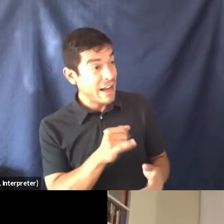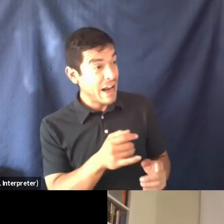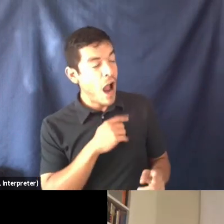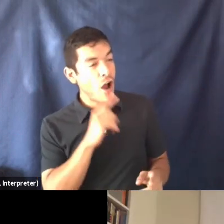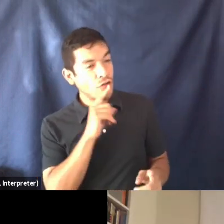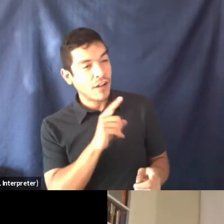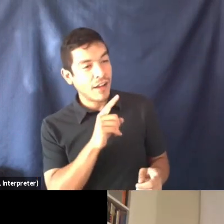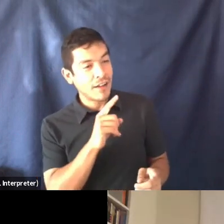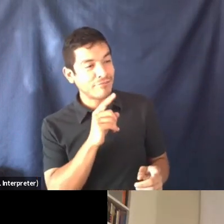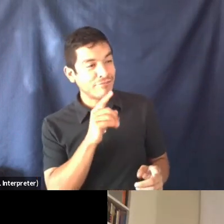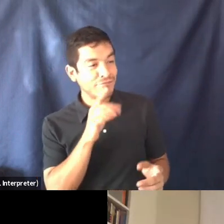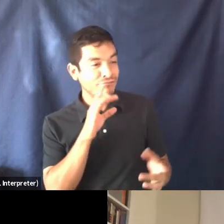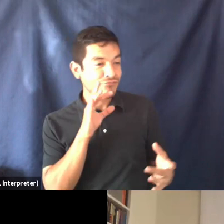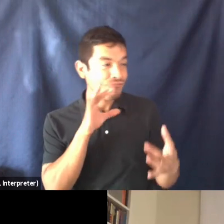that felt a little, itinerant and temporary